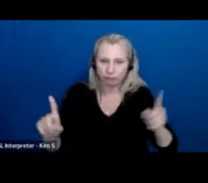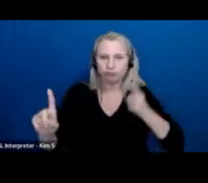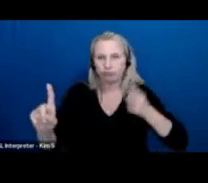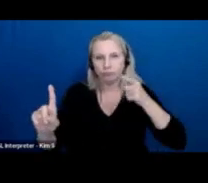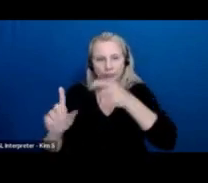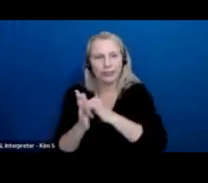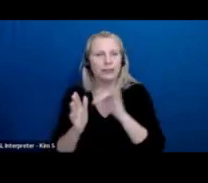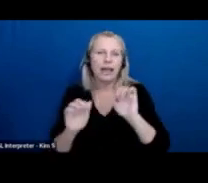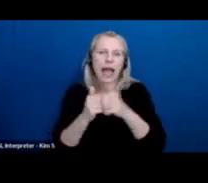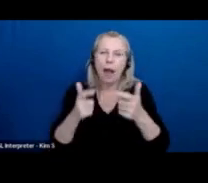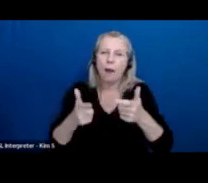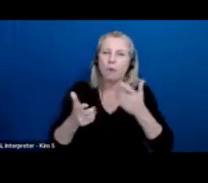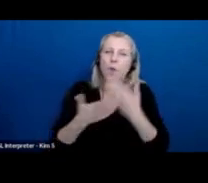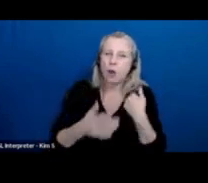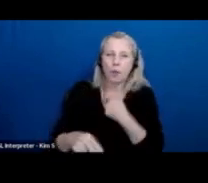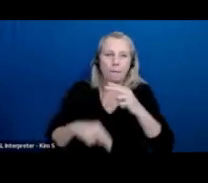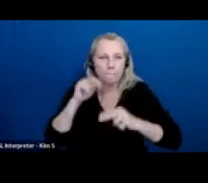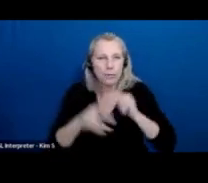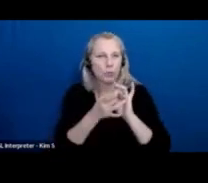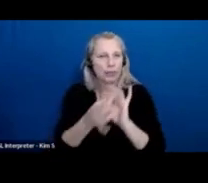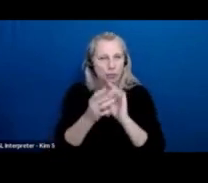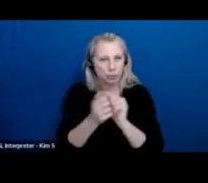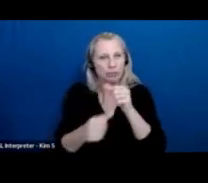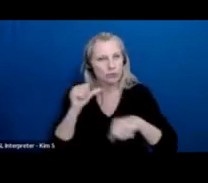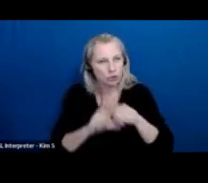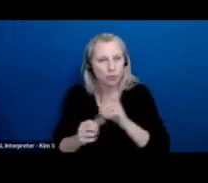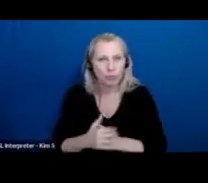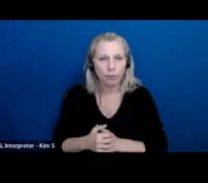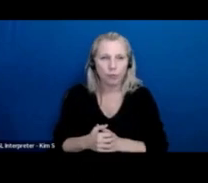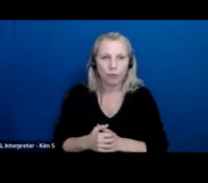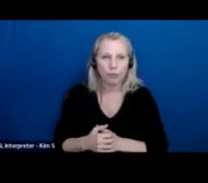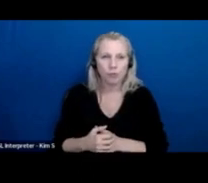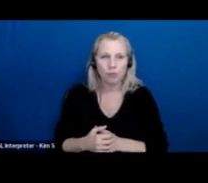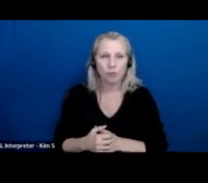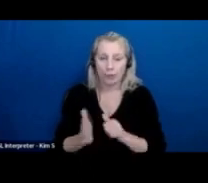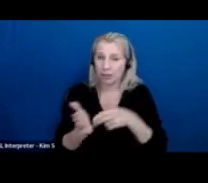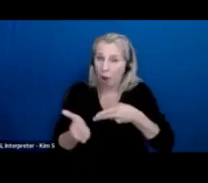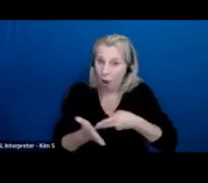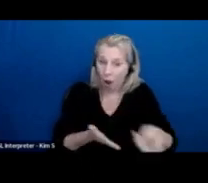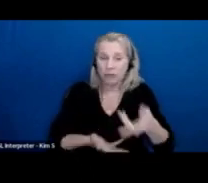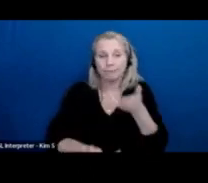we build relationships with one another. And it involves honest dialogue and two way